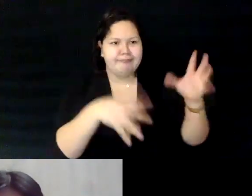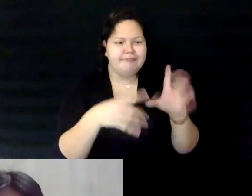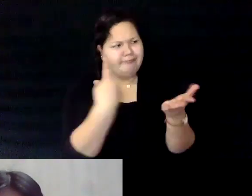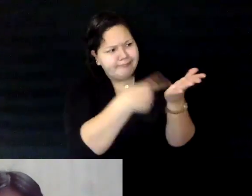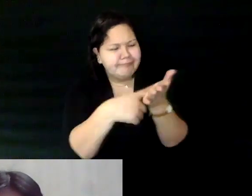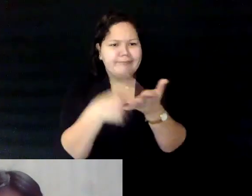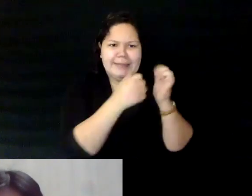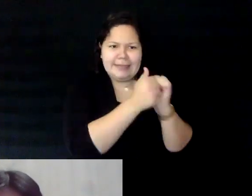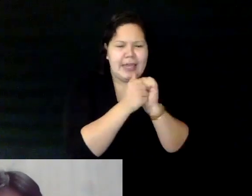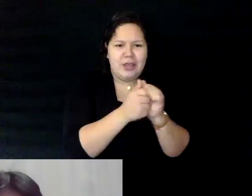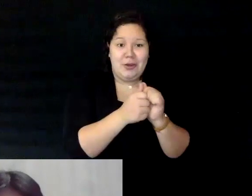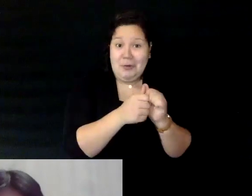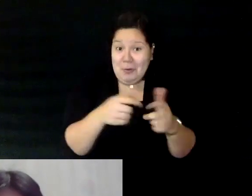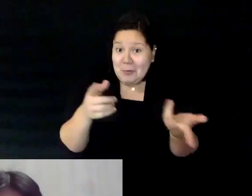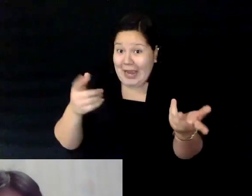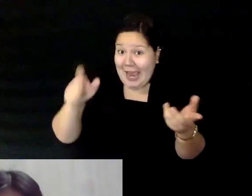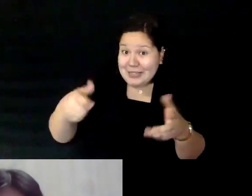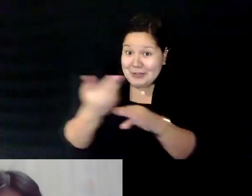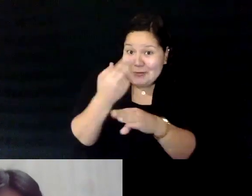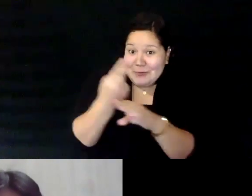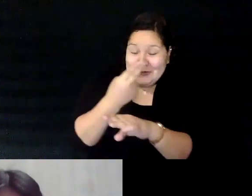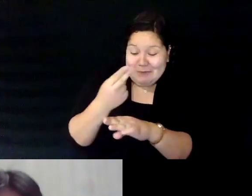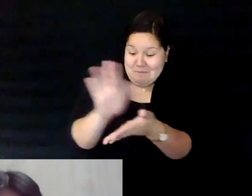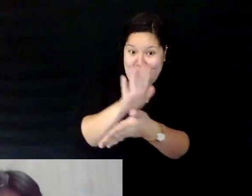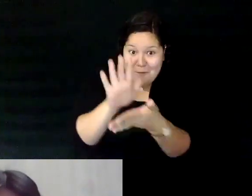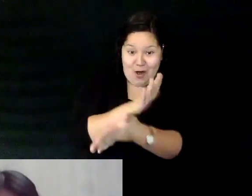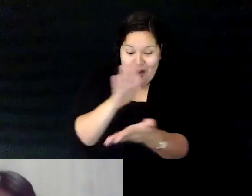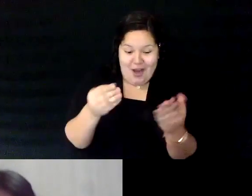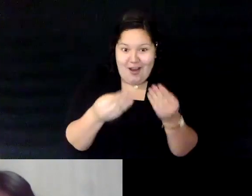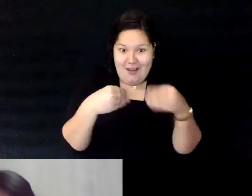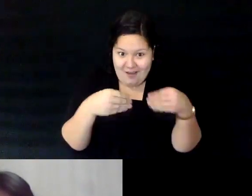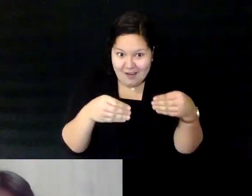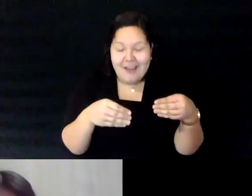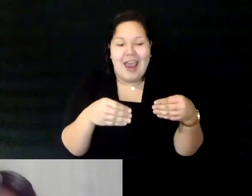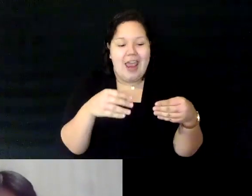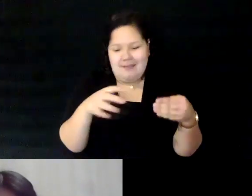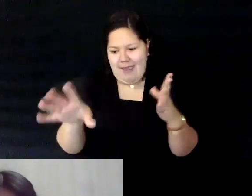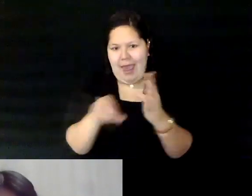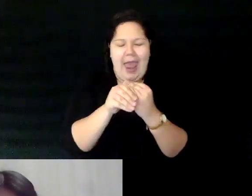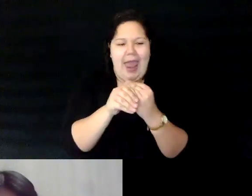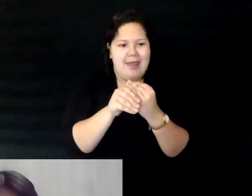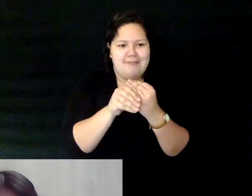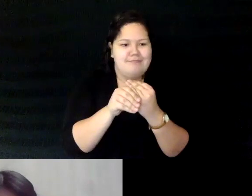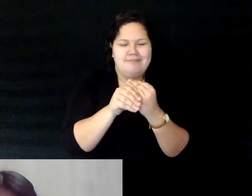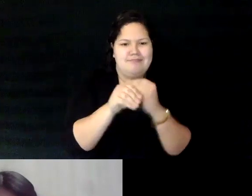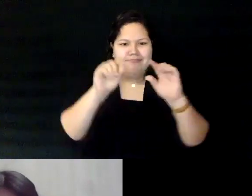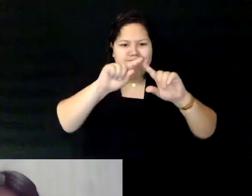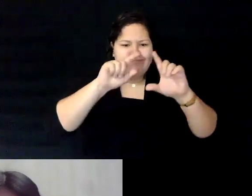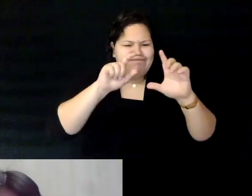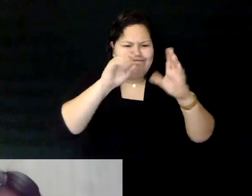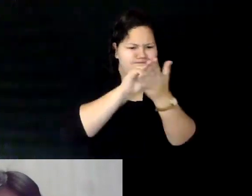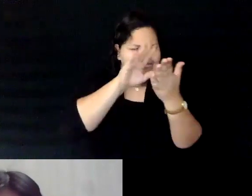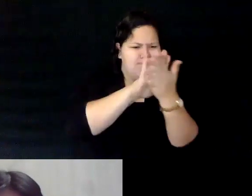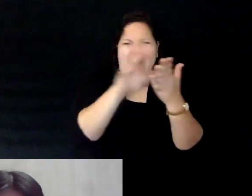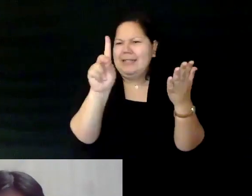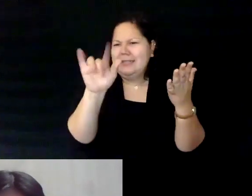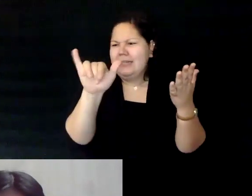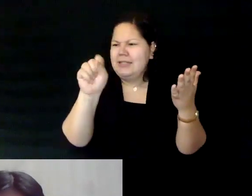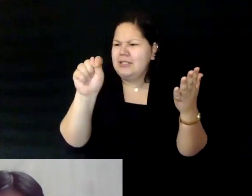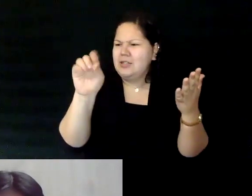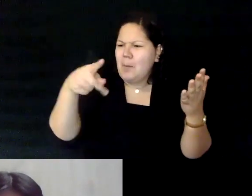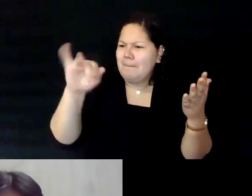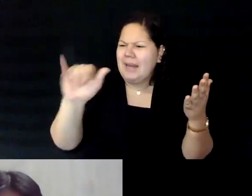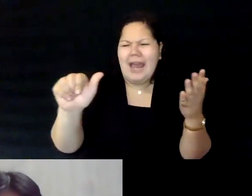pieces of paper, and then wrote in bubbles like okay, "dystopia", what's in the dystopian world?